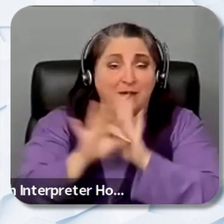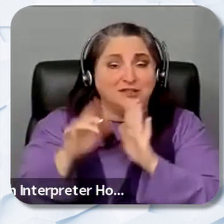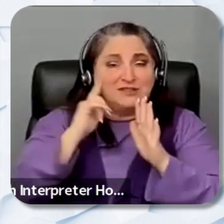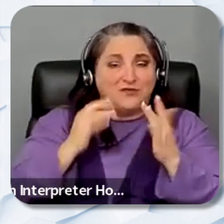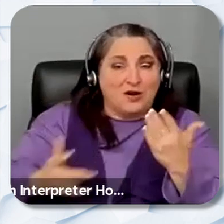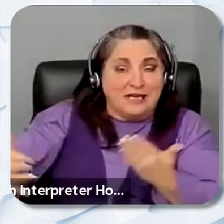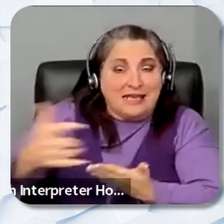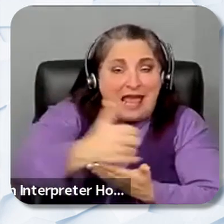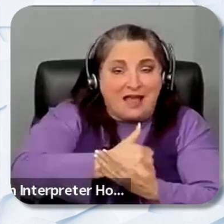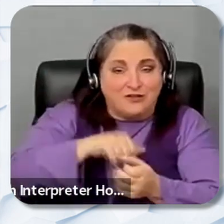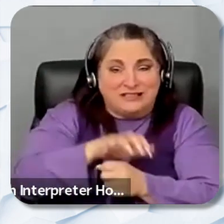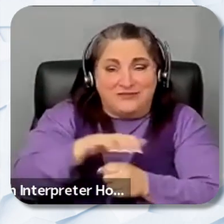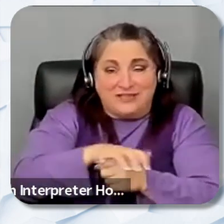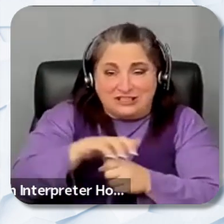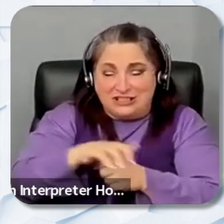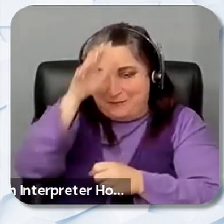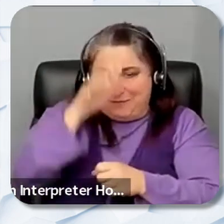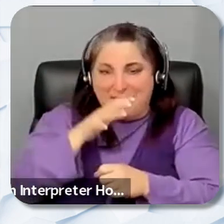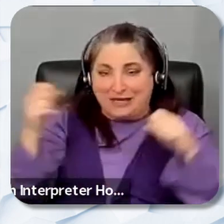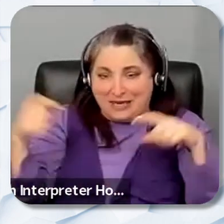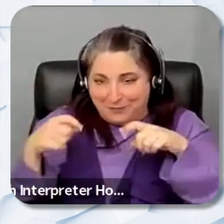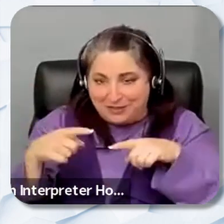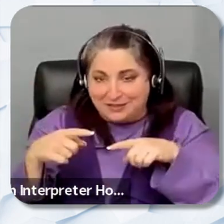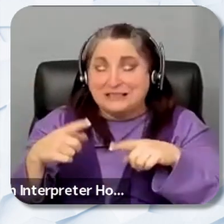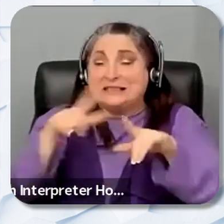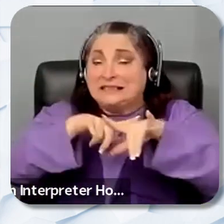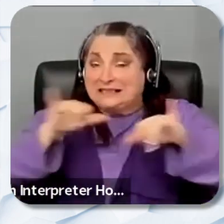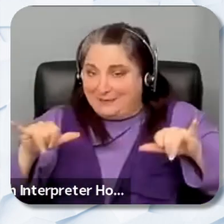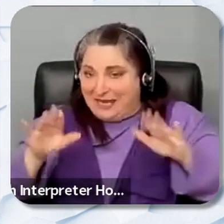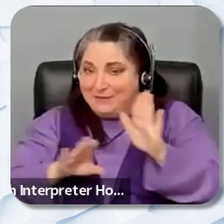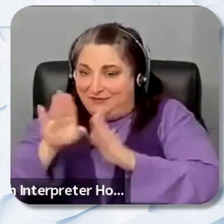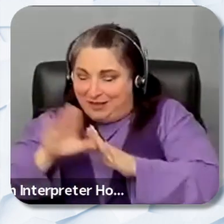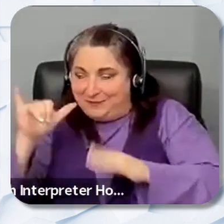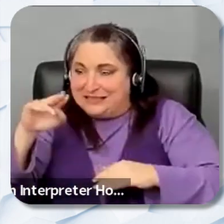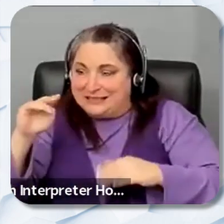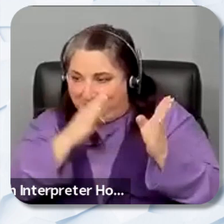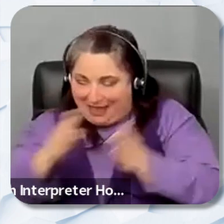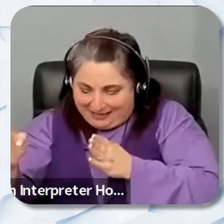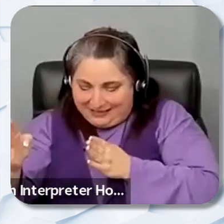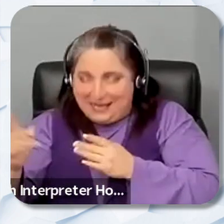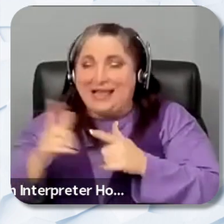sufficient parent input while developing your CIM plan, and that will include the Seeds